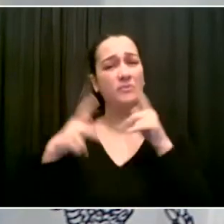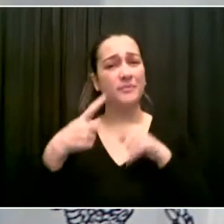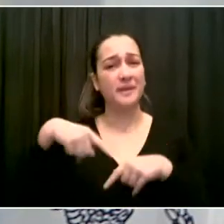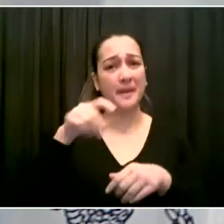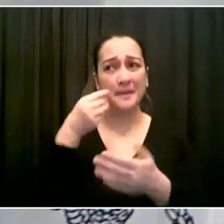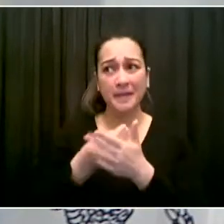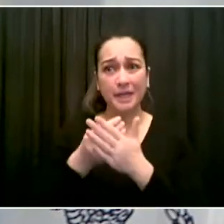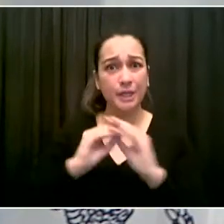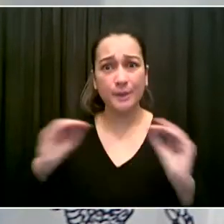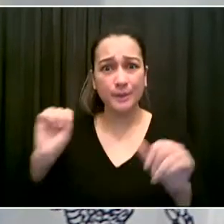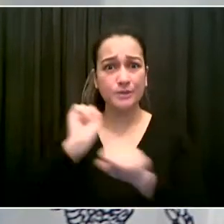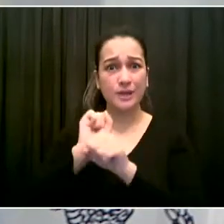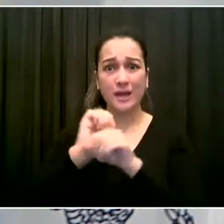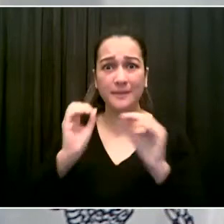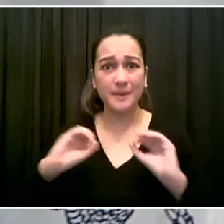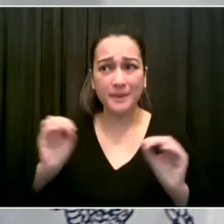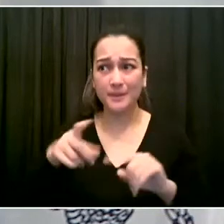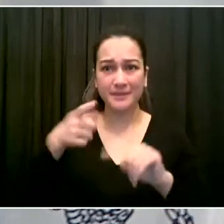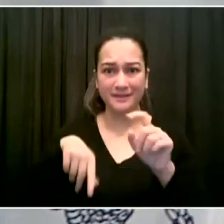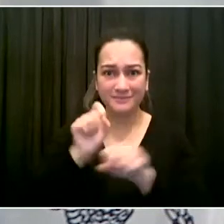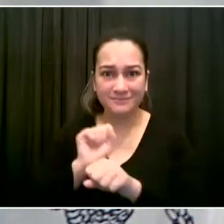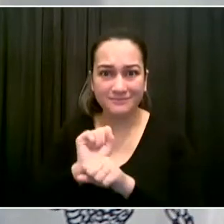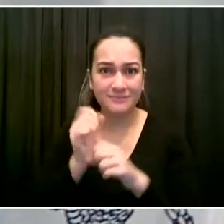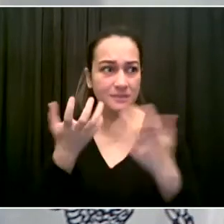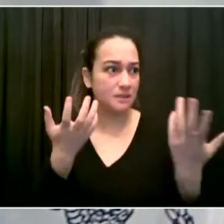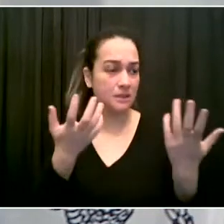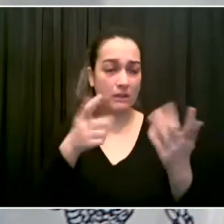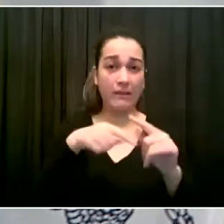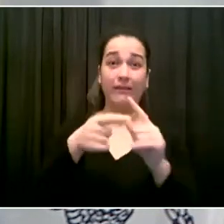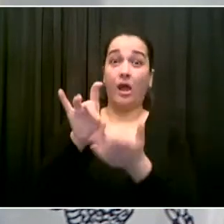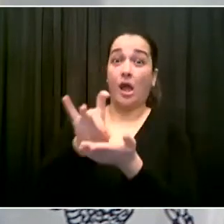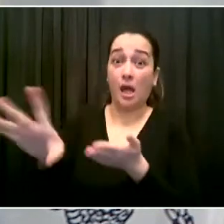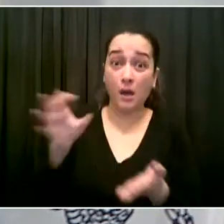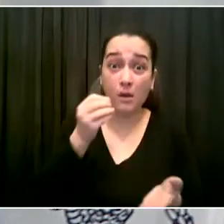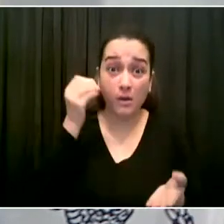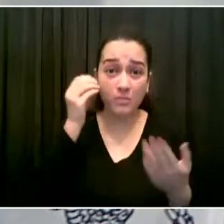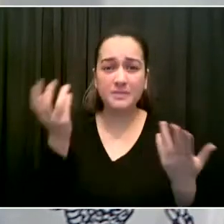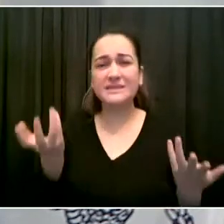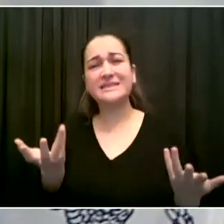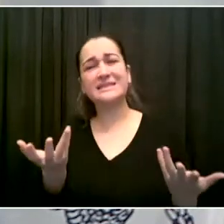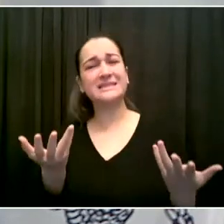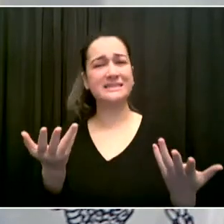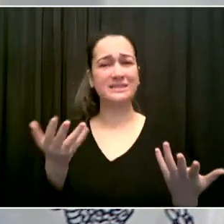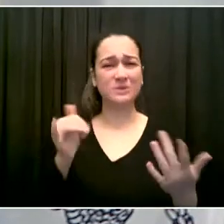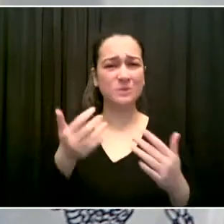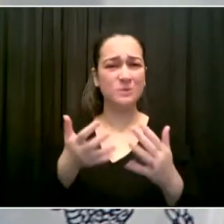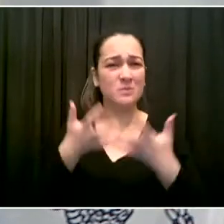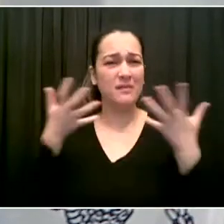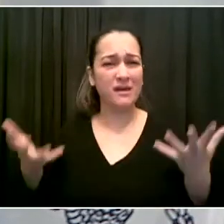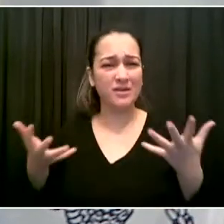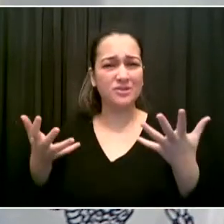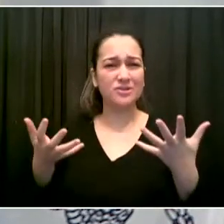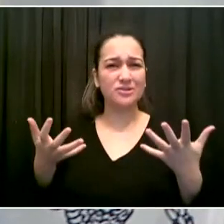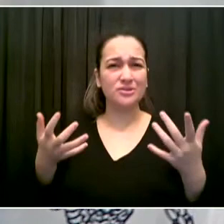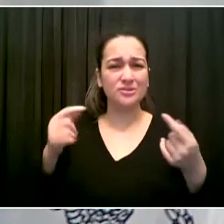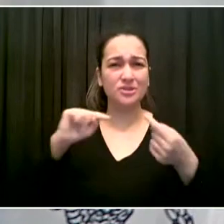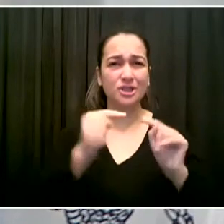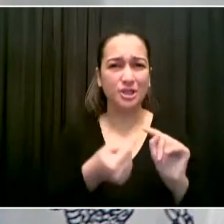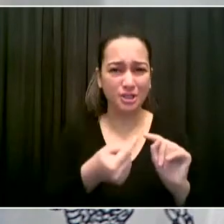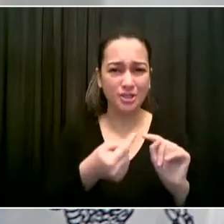HAVE THOUSANDS AND THOUSANDS OF PEOPLE, THEY JUST CAN'T AFFORD THE RENT. THEY JUST DON'T HAVE AN OPTION. IF YOU CAN AFFORD TO PAY